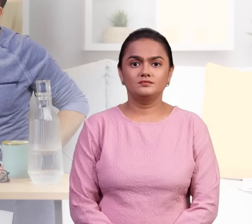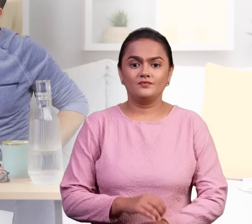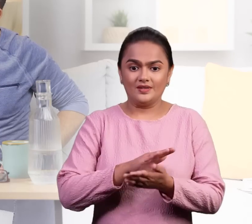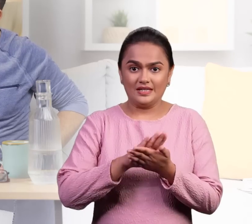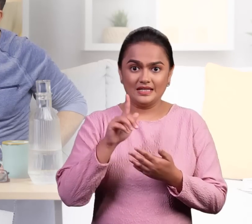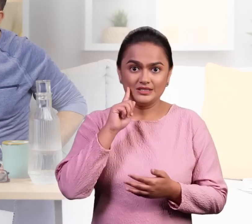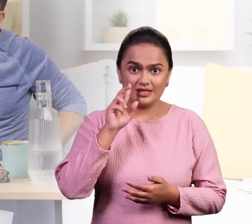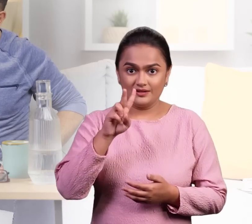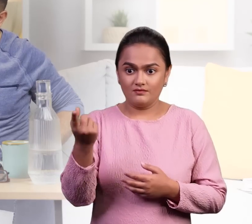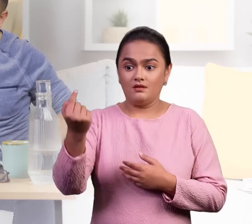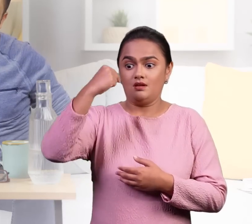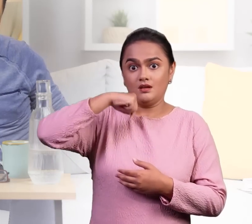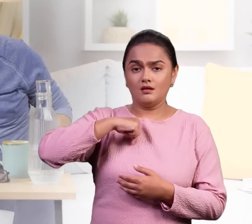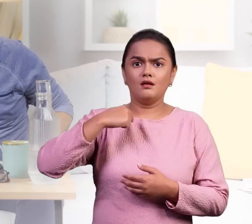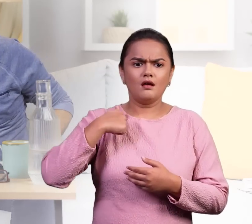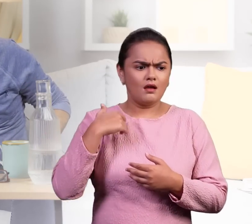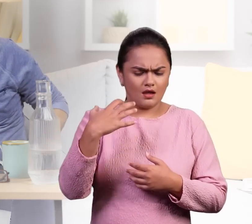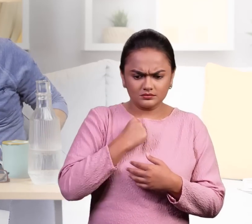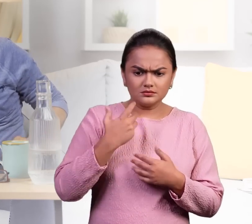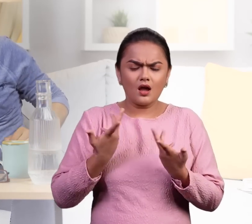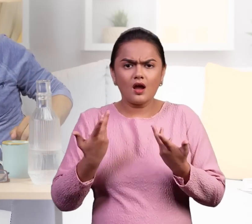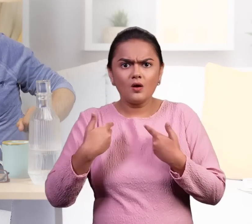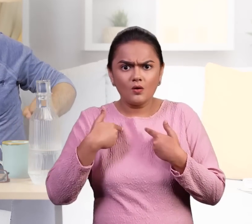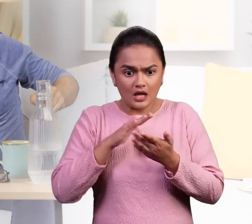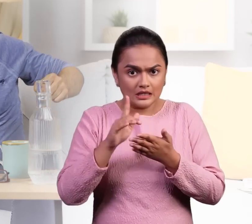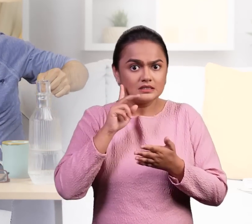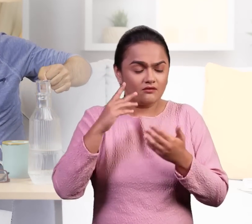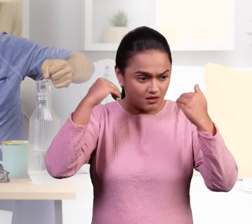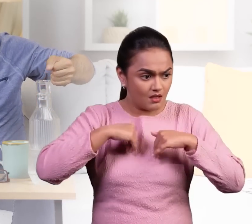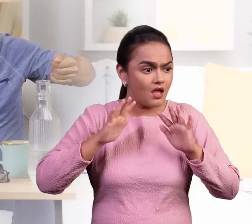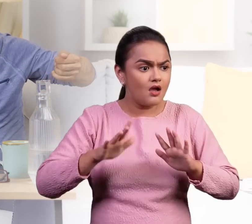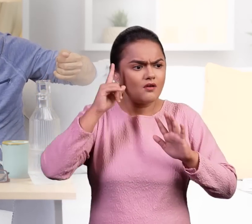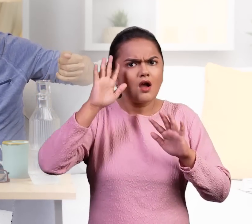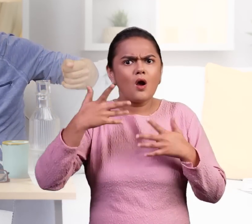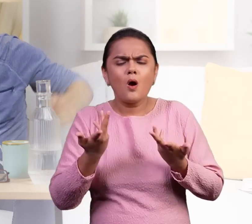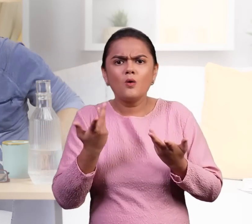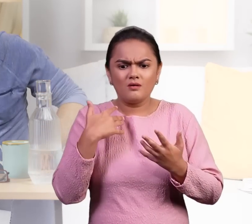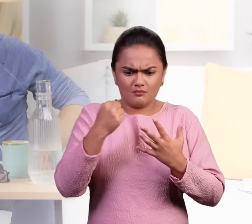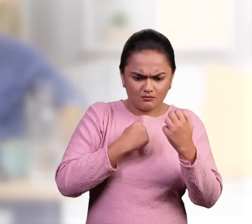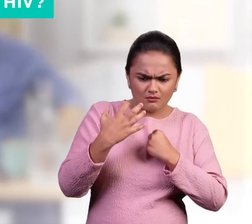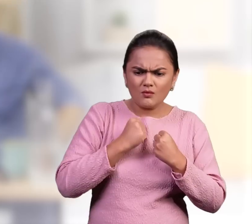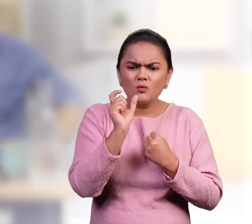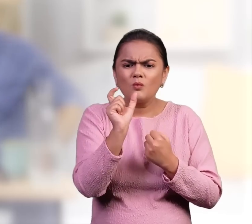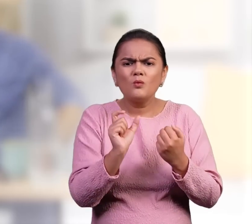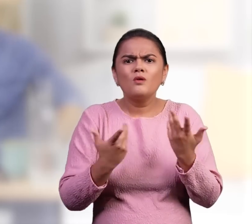How can you tell if you are infected with HIV? What symptoms does it show?